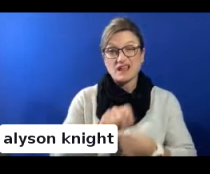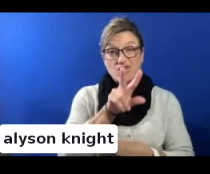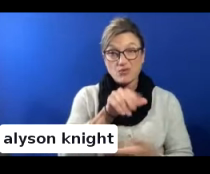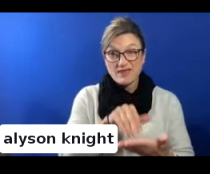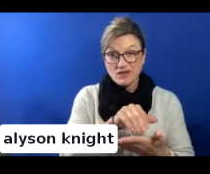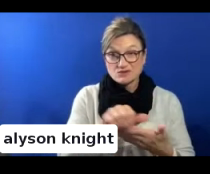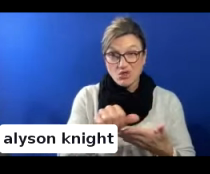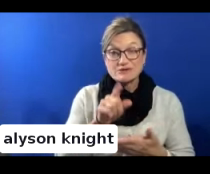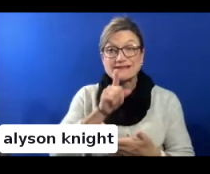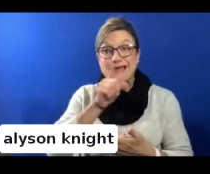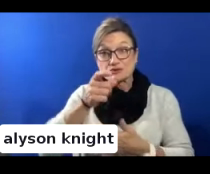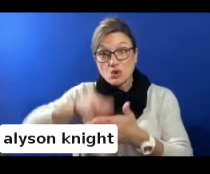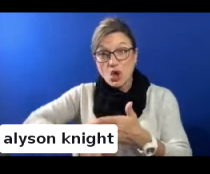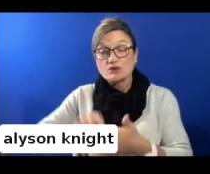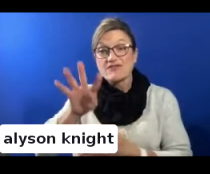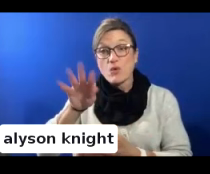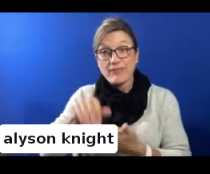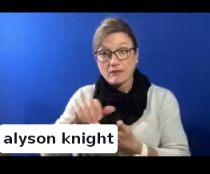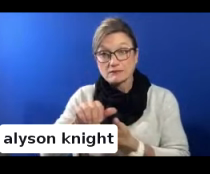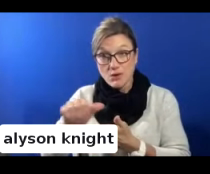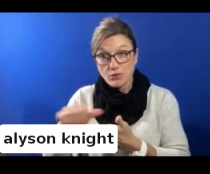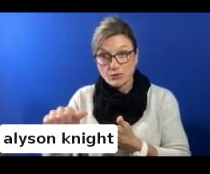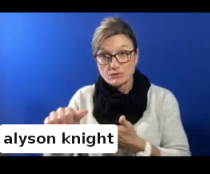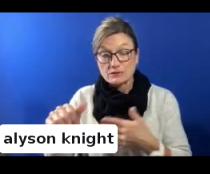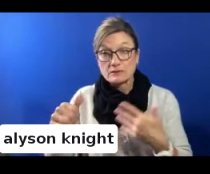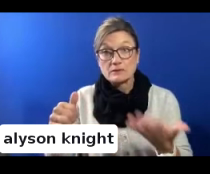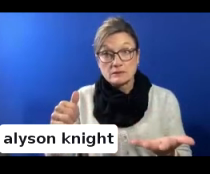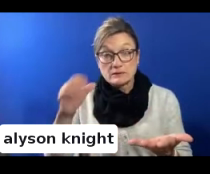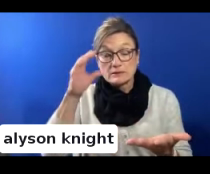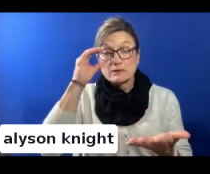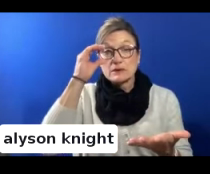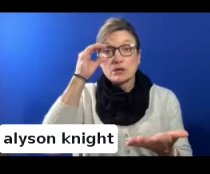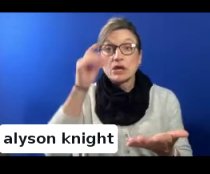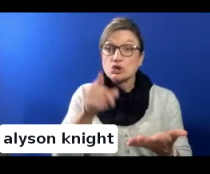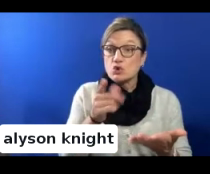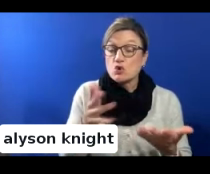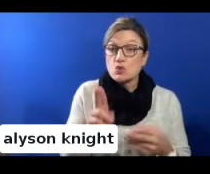the actual came in at $4,000 and you were using other funding